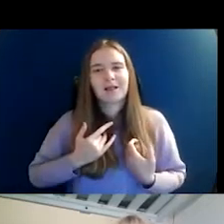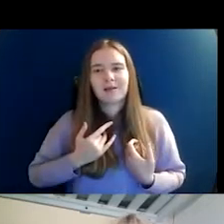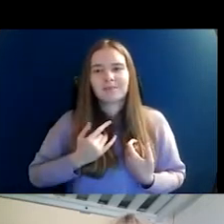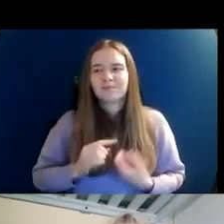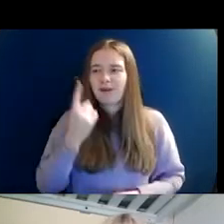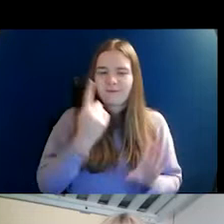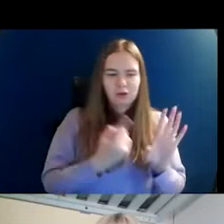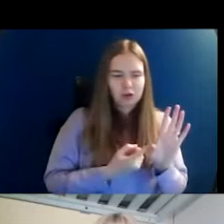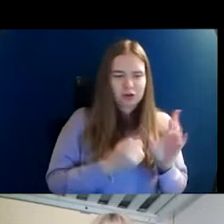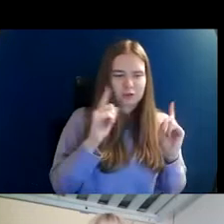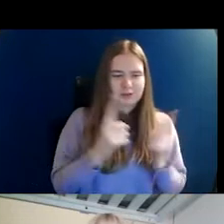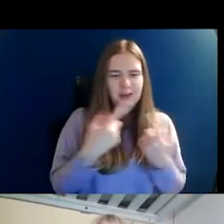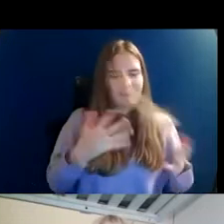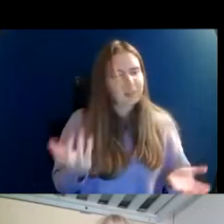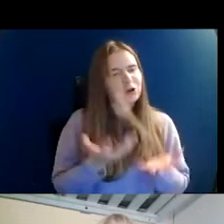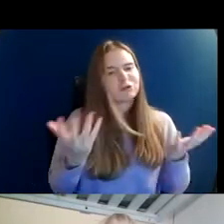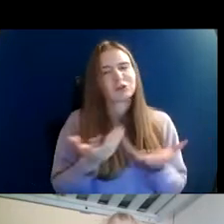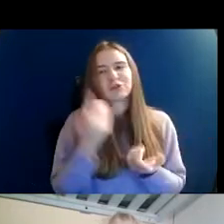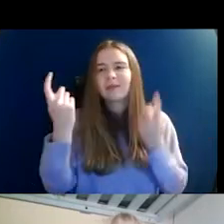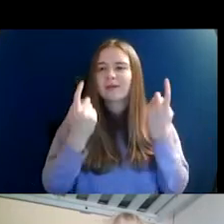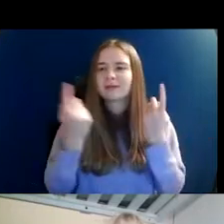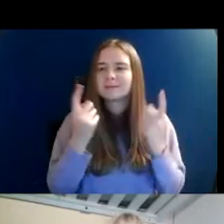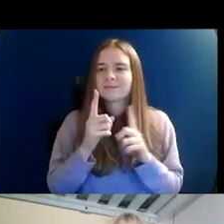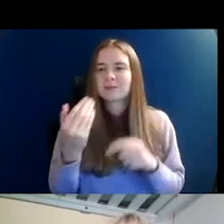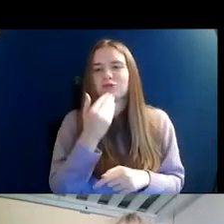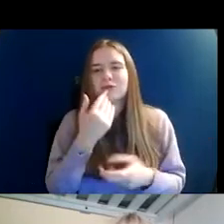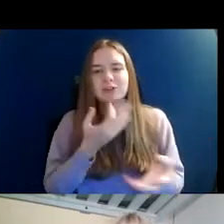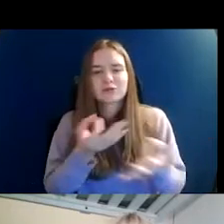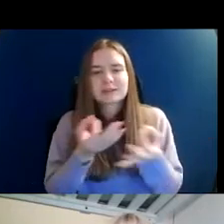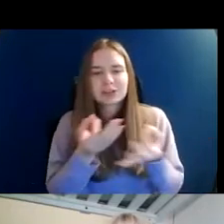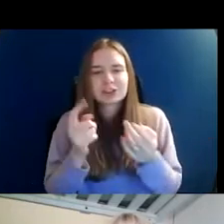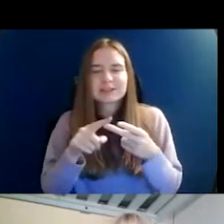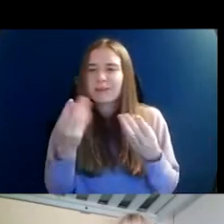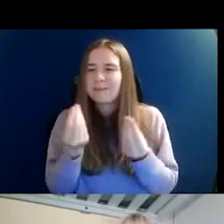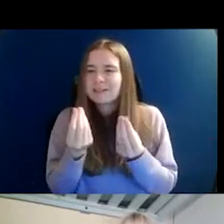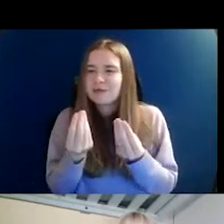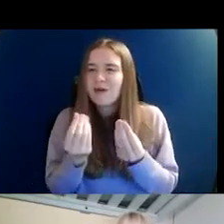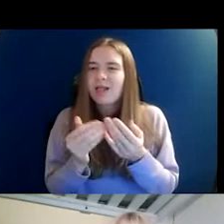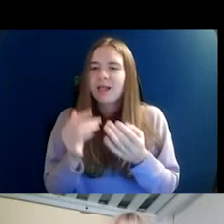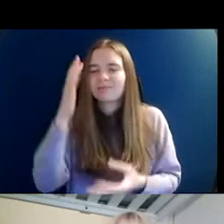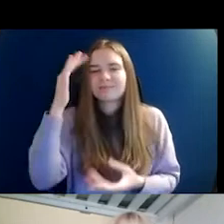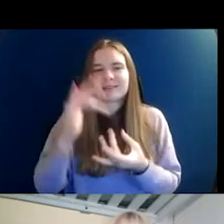we've really been encouraged to think about green strategies and materials, and always thinking about CLT and mass timber.